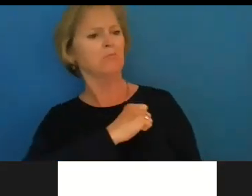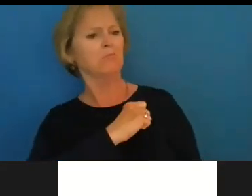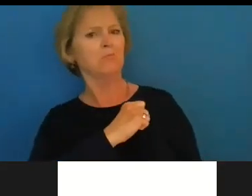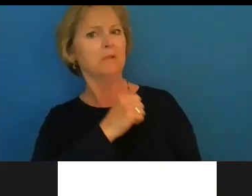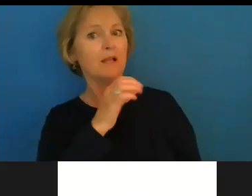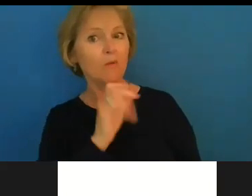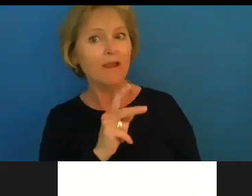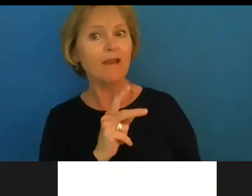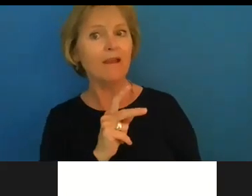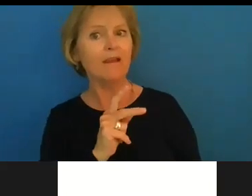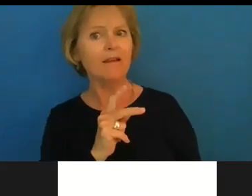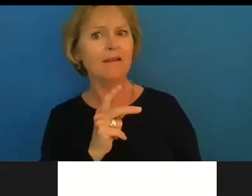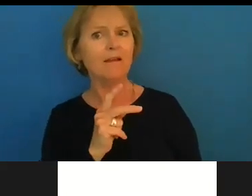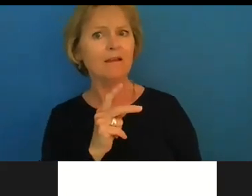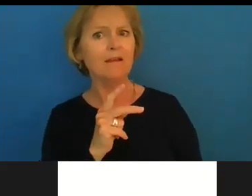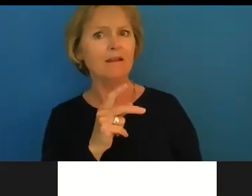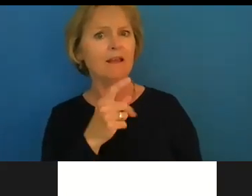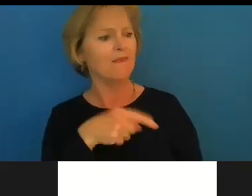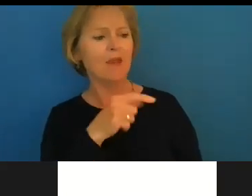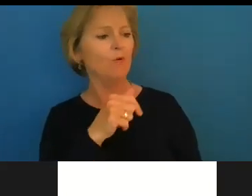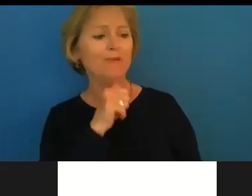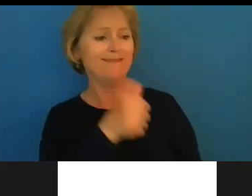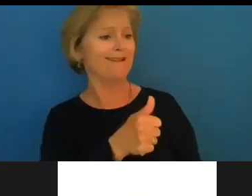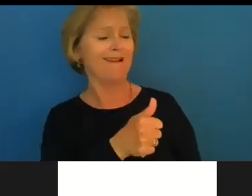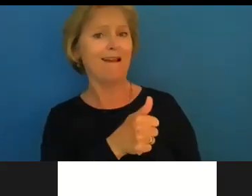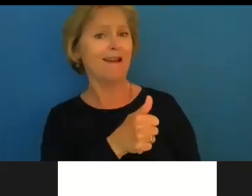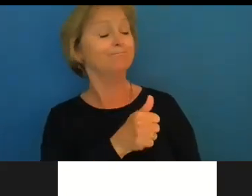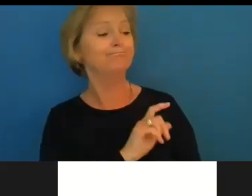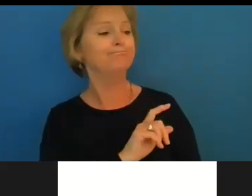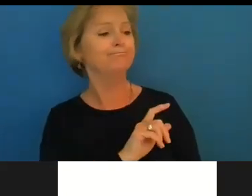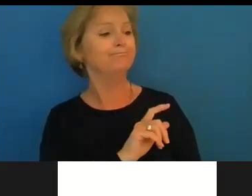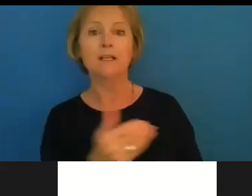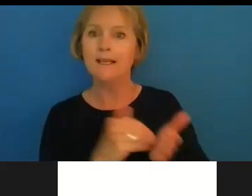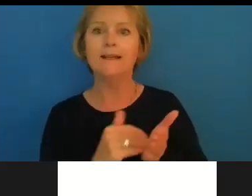They just were being denied, time and time again.